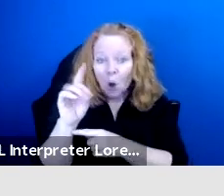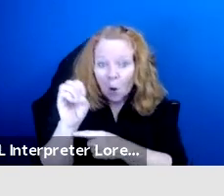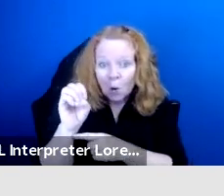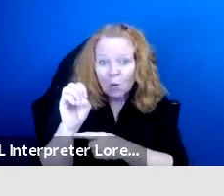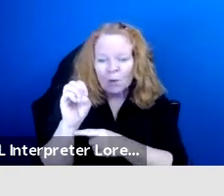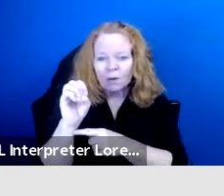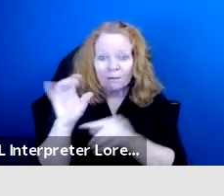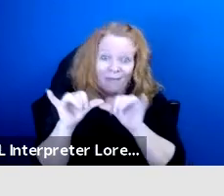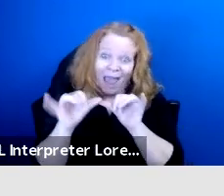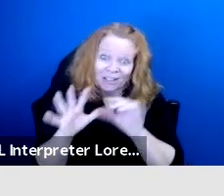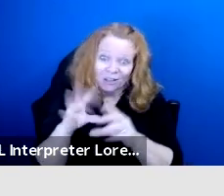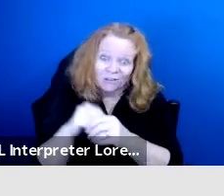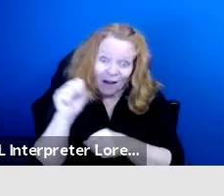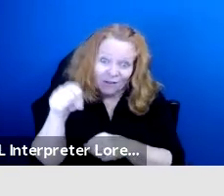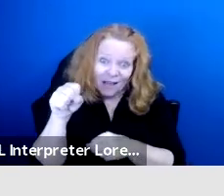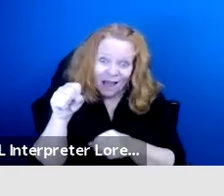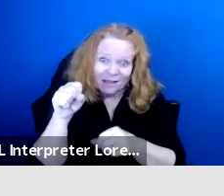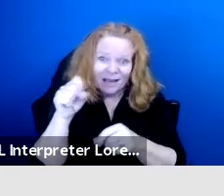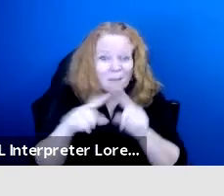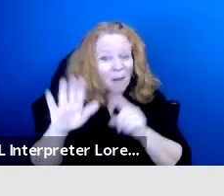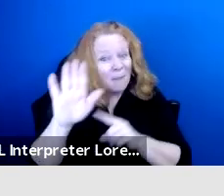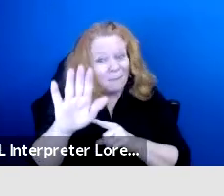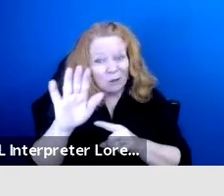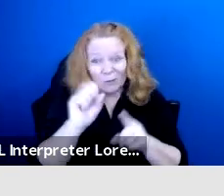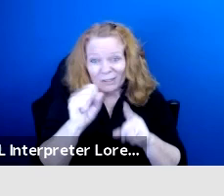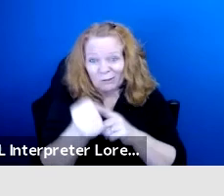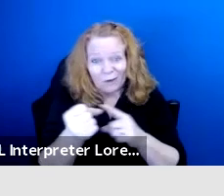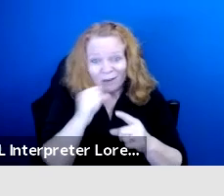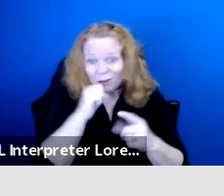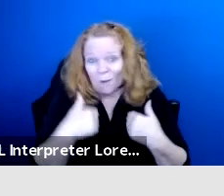be doing that but in your case it might be that you're using something like an LMS and you'll